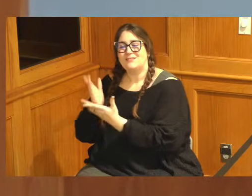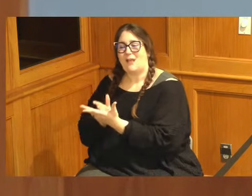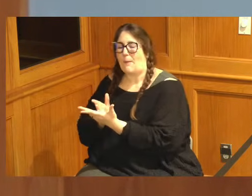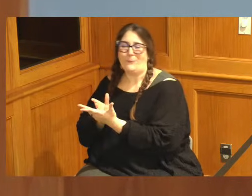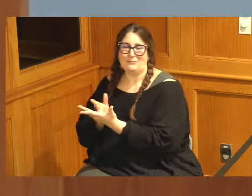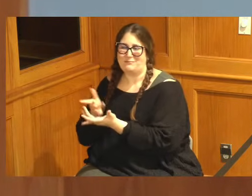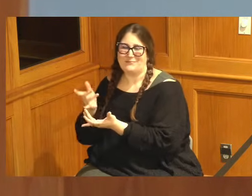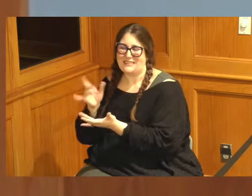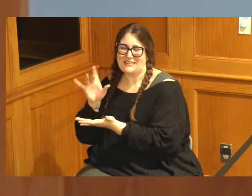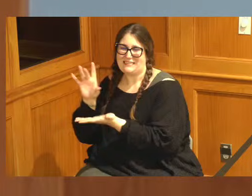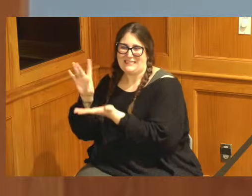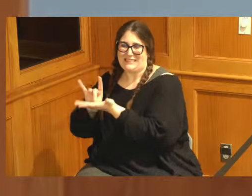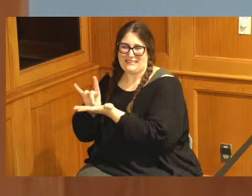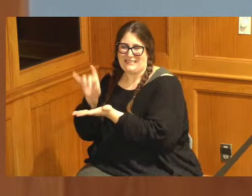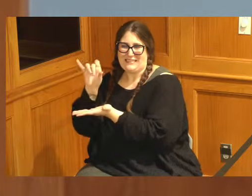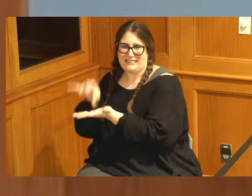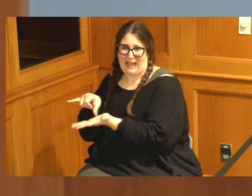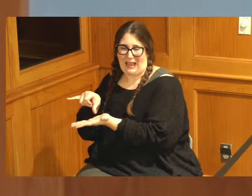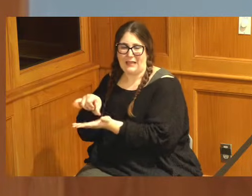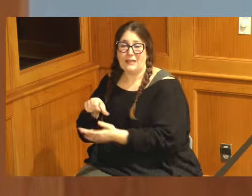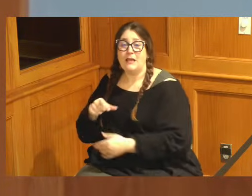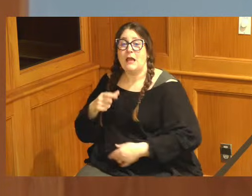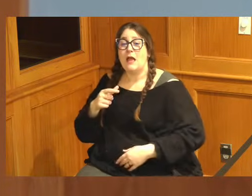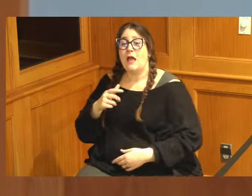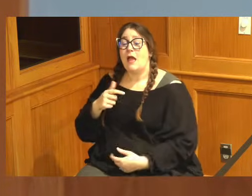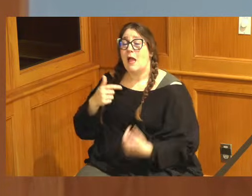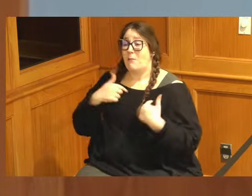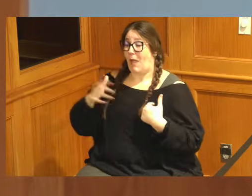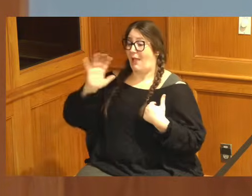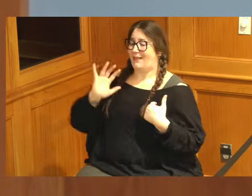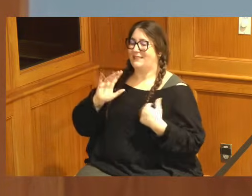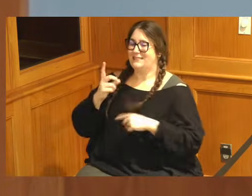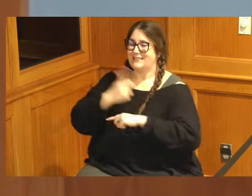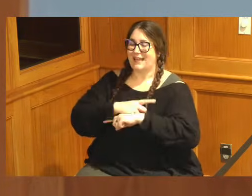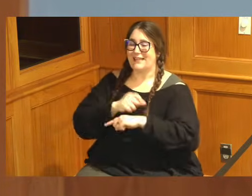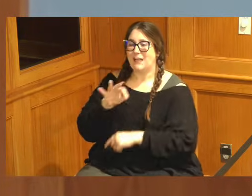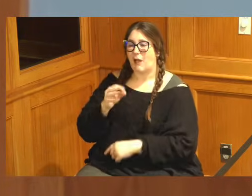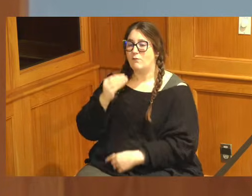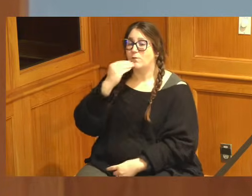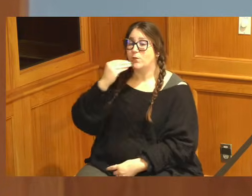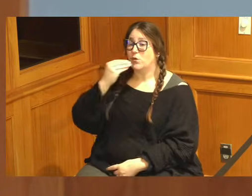from my good old days of being a food inspector, you know, washing your hands does one layer of